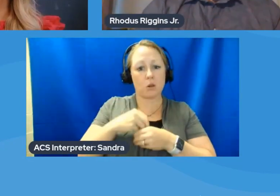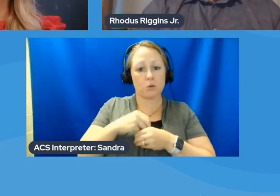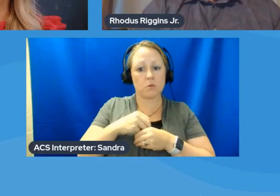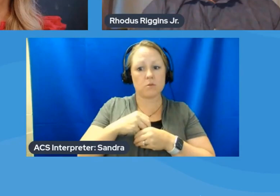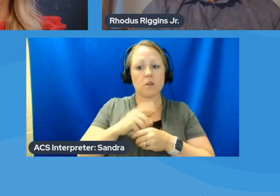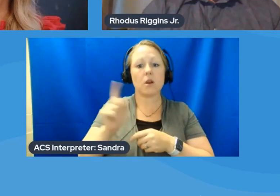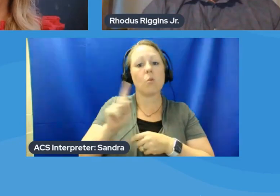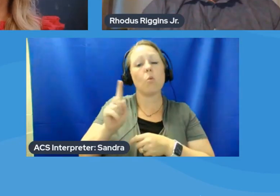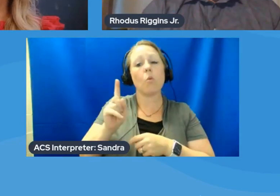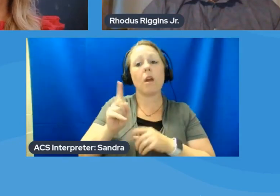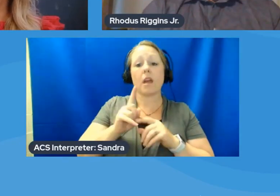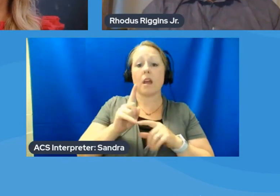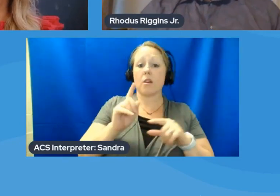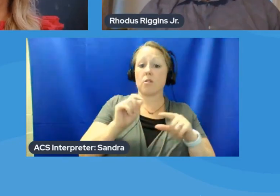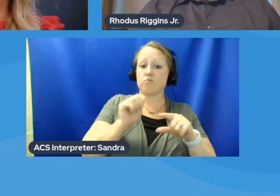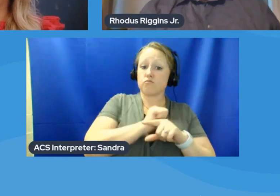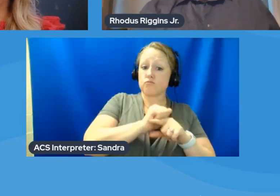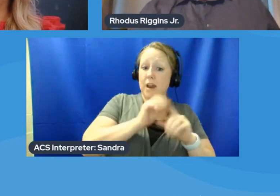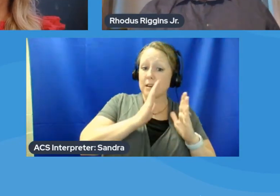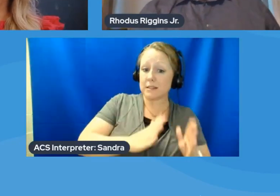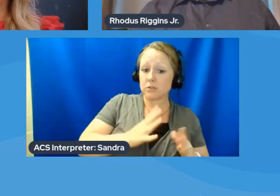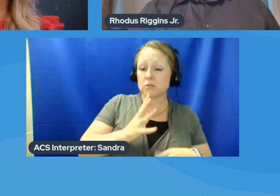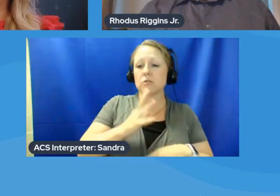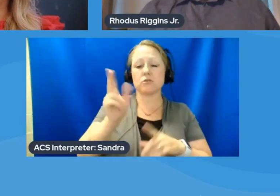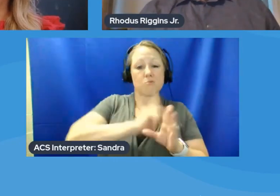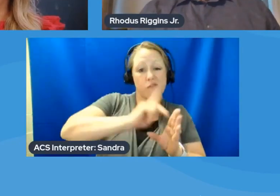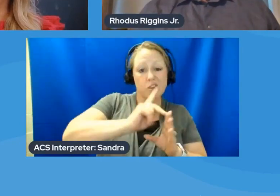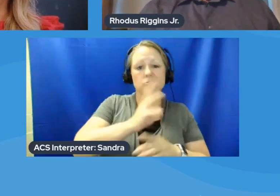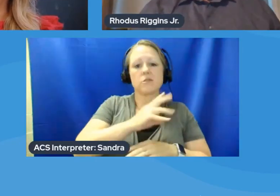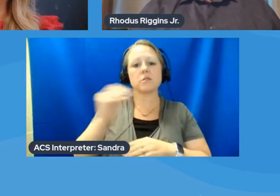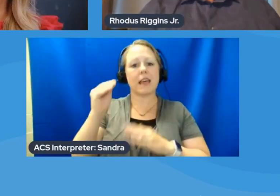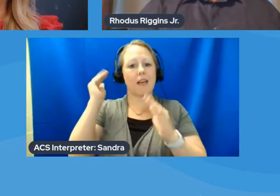and where we use multiple ways to engage all in this.